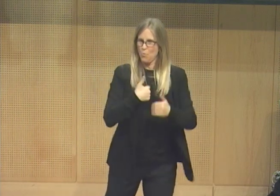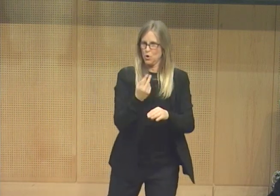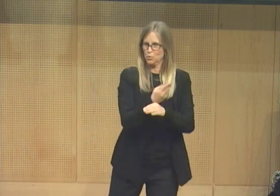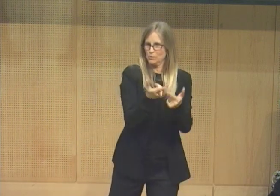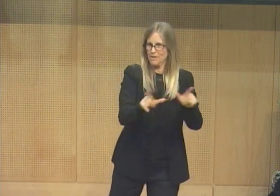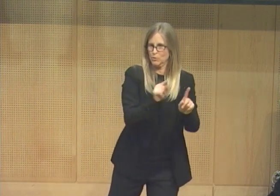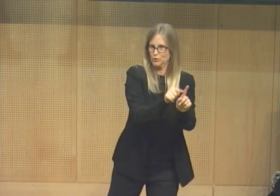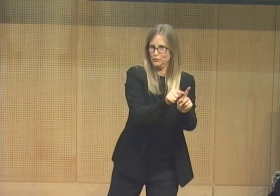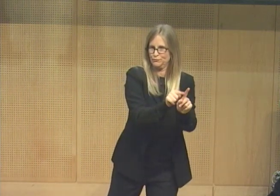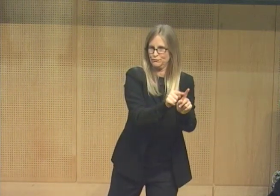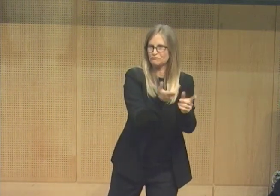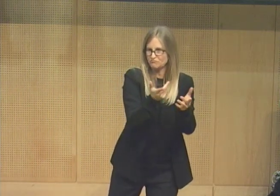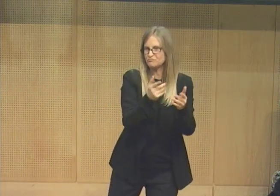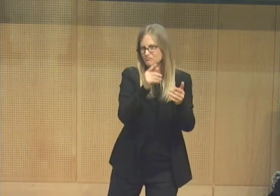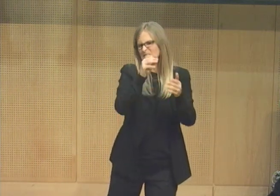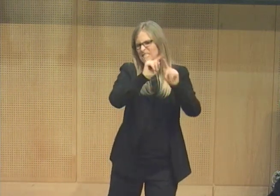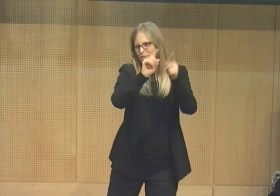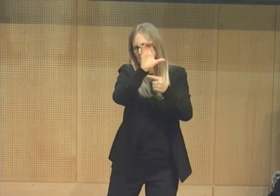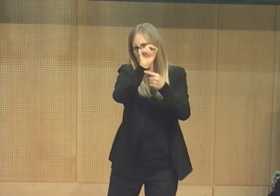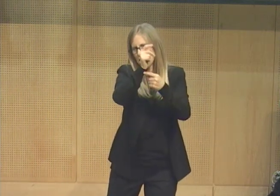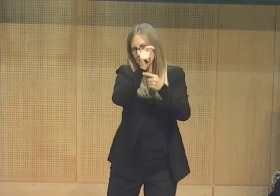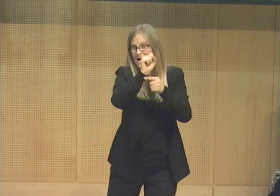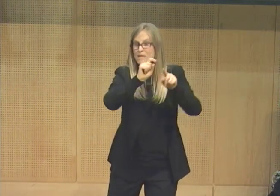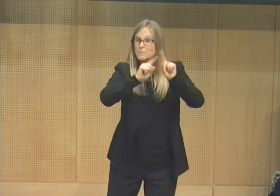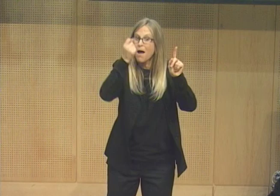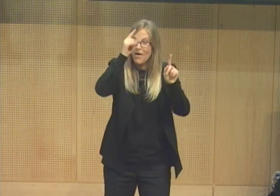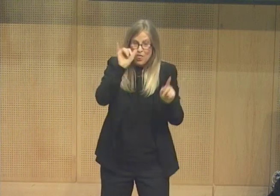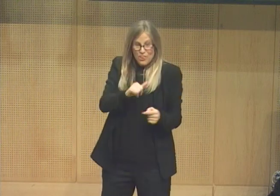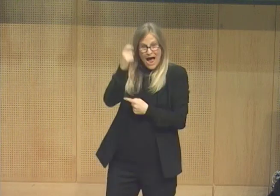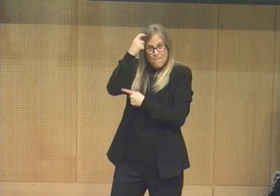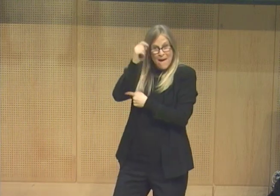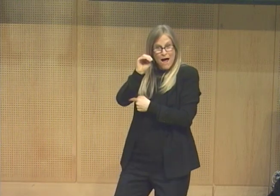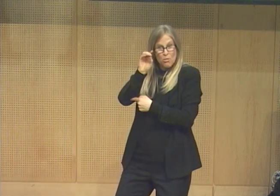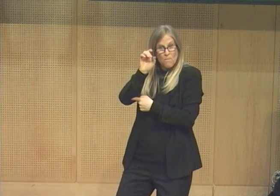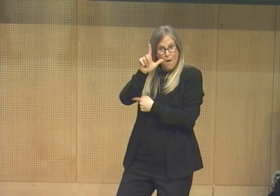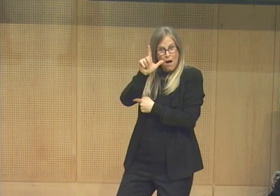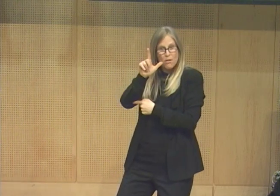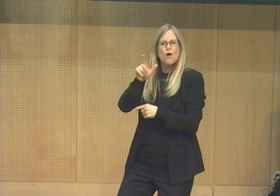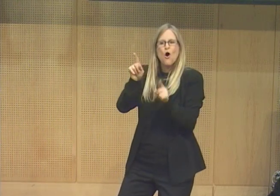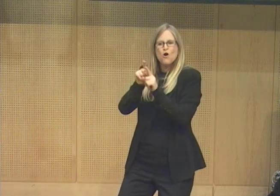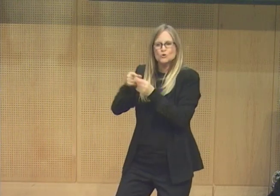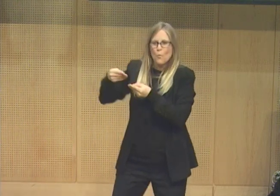when I'm in a bar. Mental models also feed into social cognition.